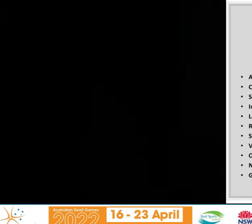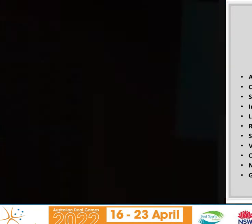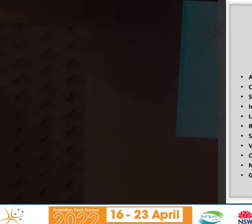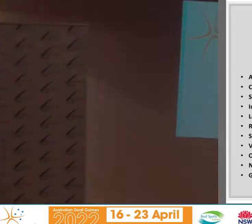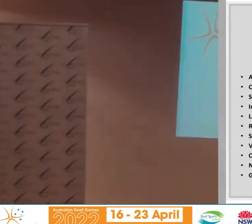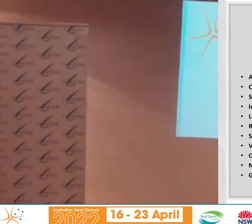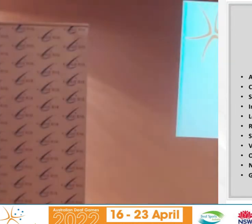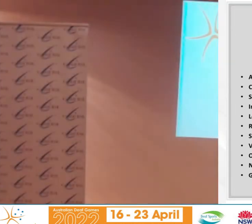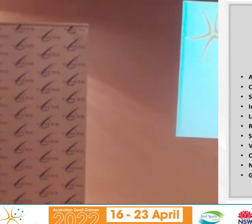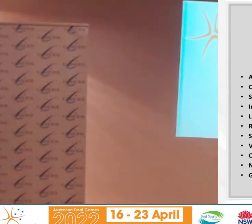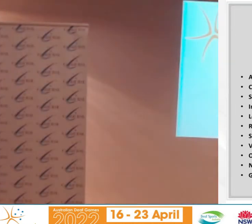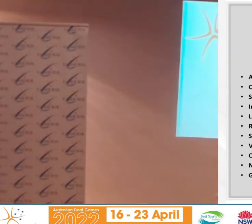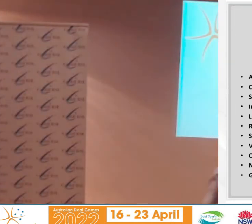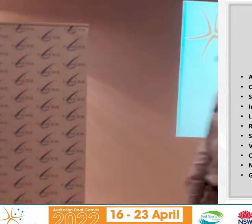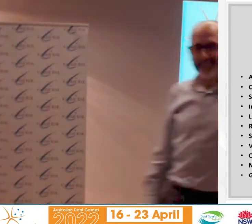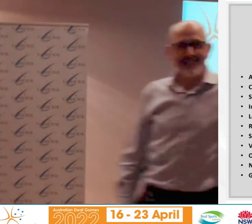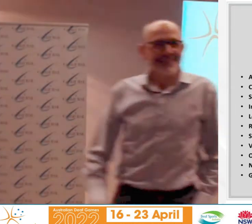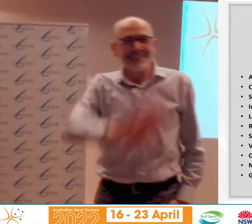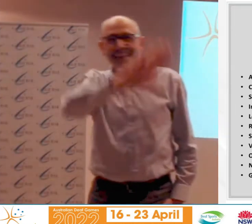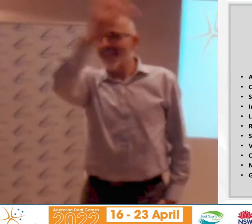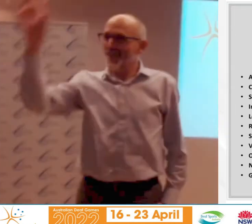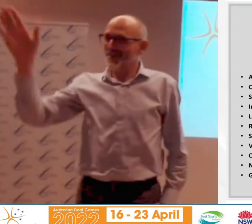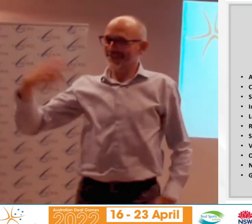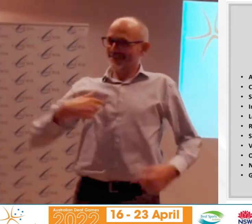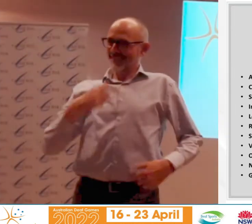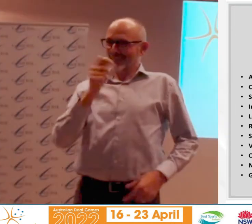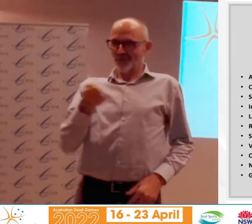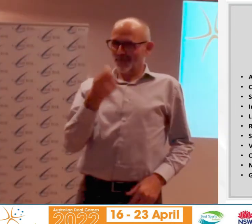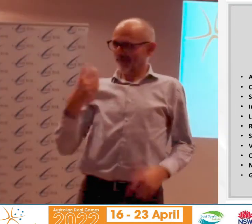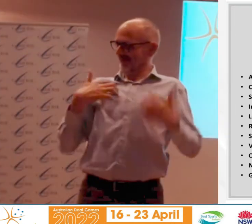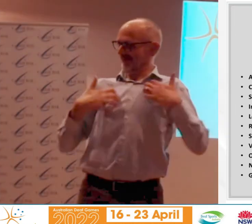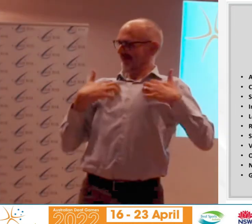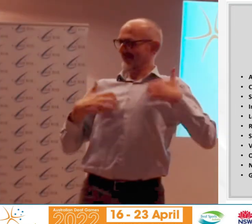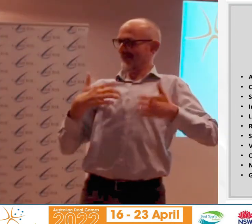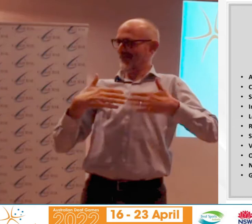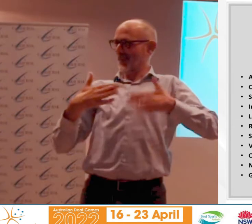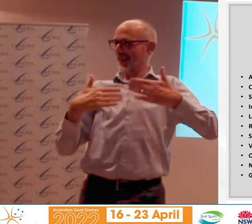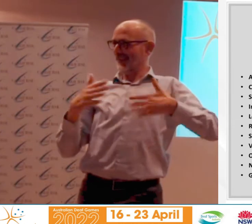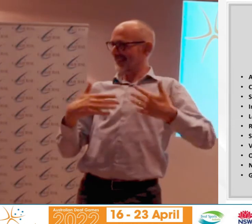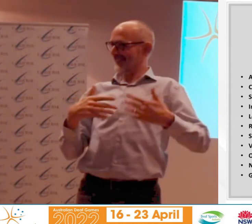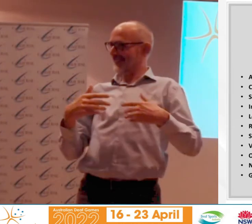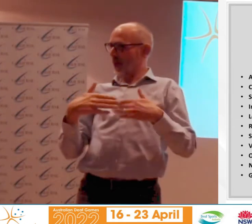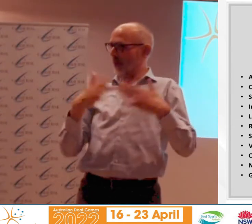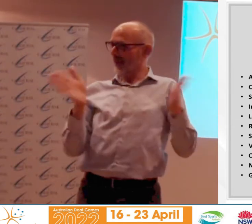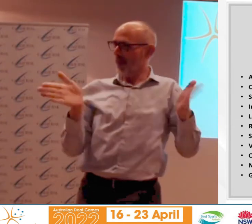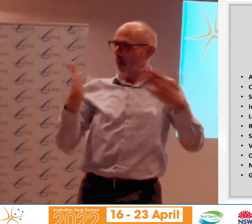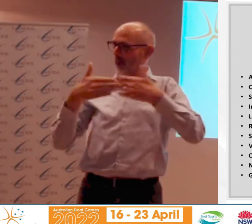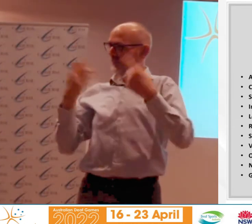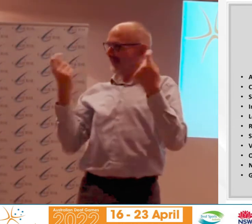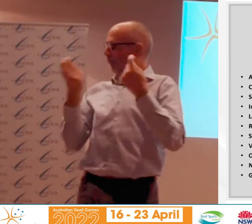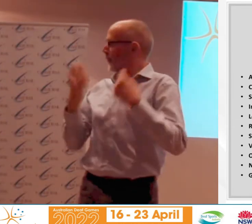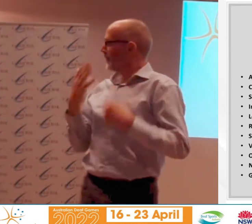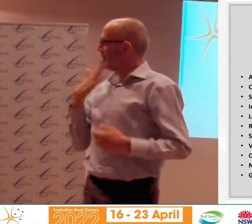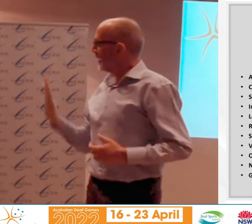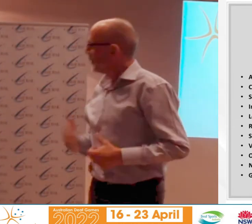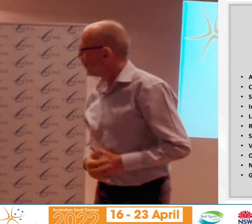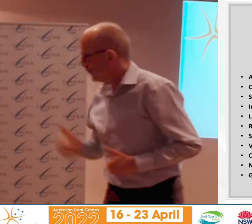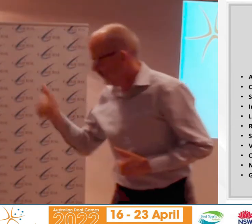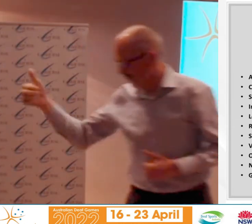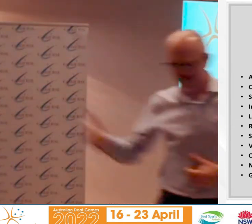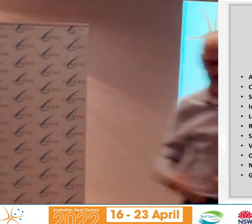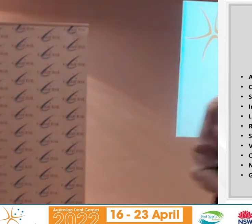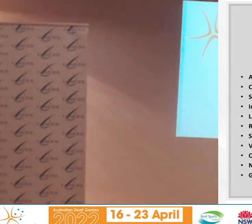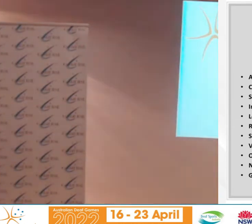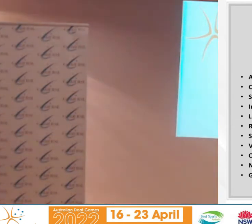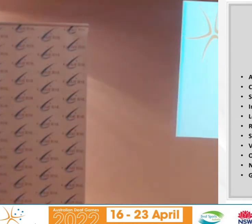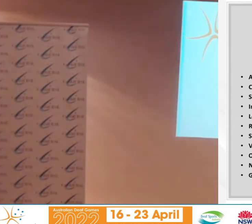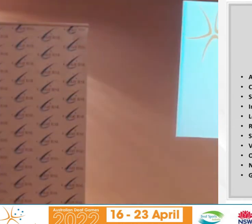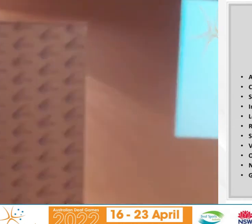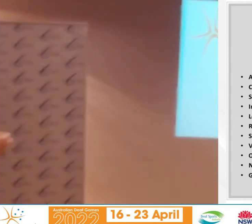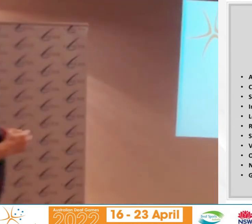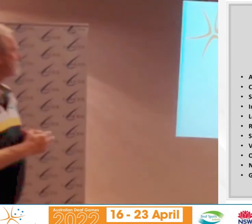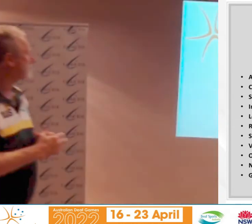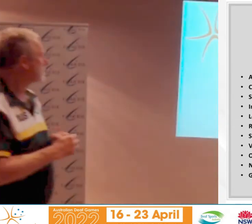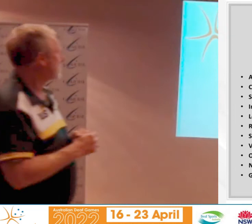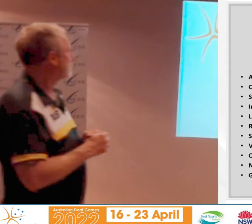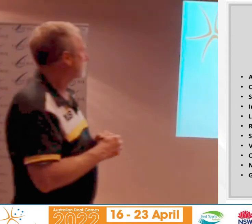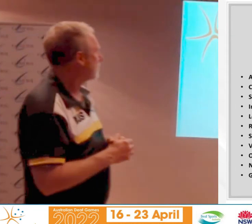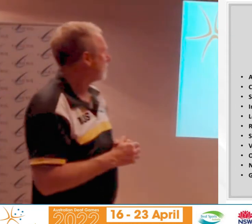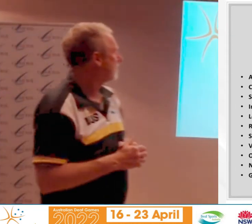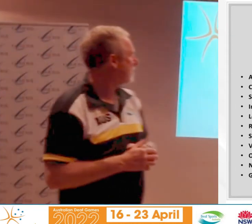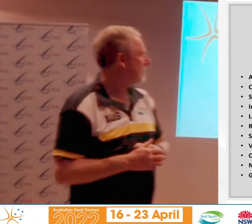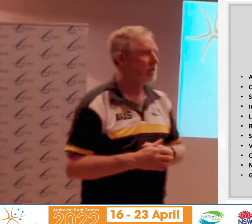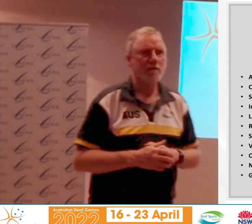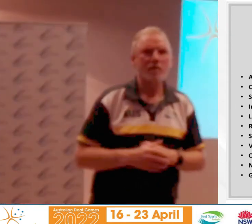okay hi i'm andrew and i'm very excited to be organizing the ceremonies